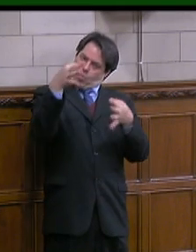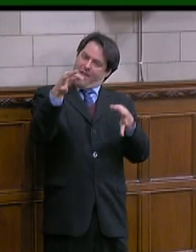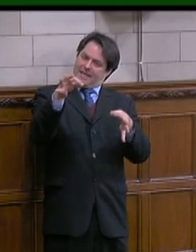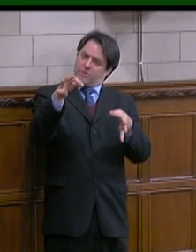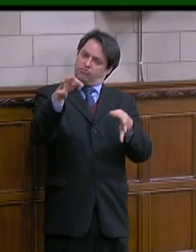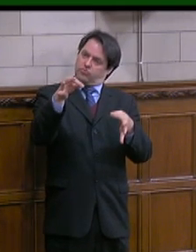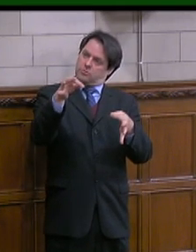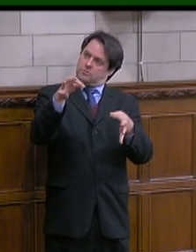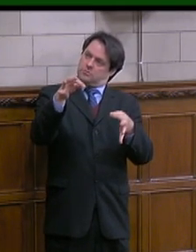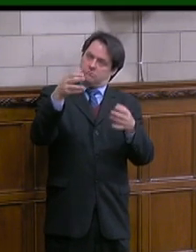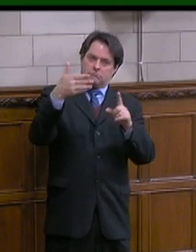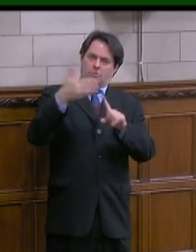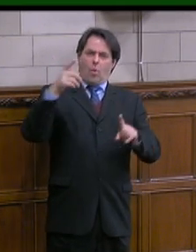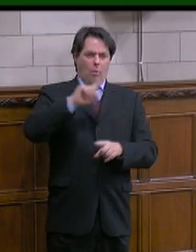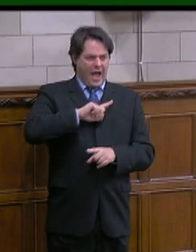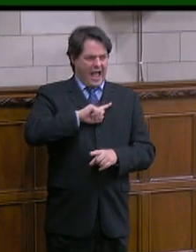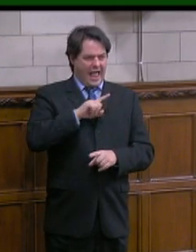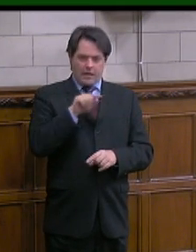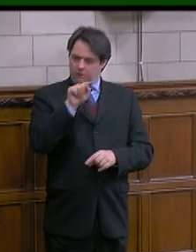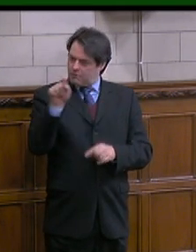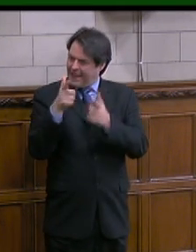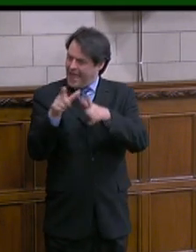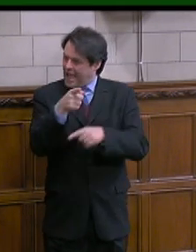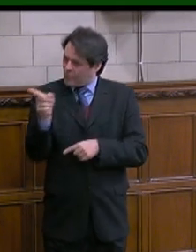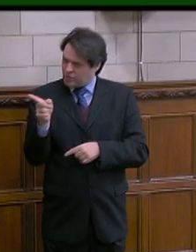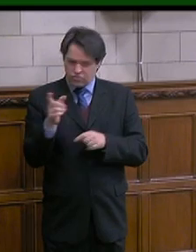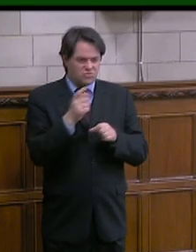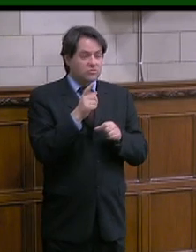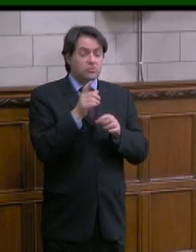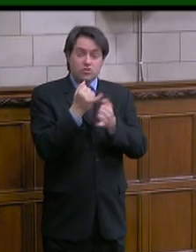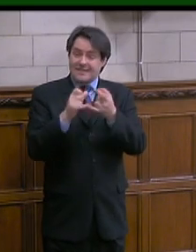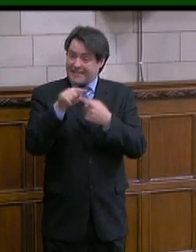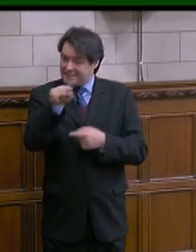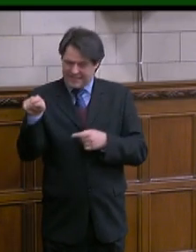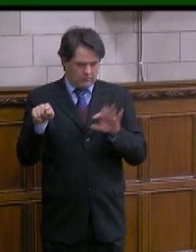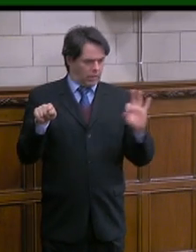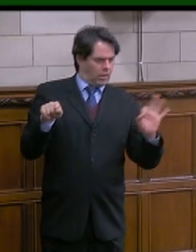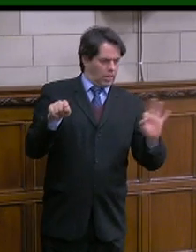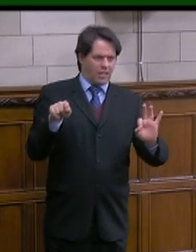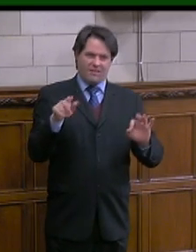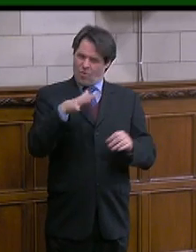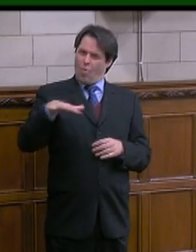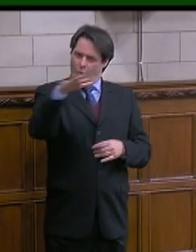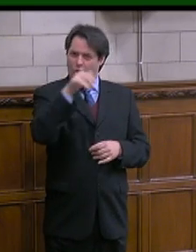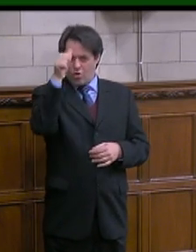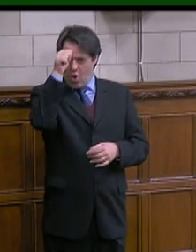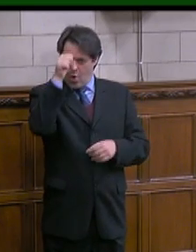Why differentiate? GCSE is the standard recognised qualification, so we need to ensure that British Sign Language